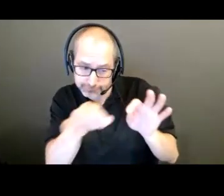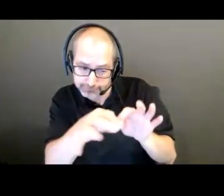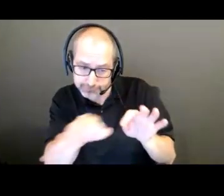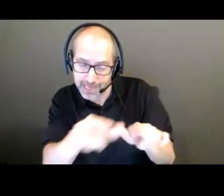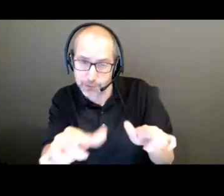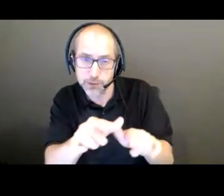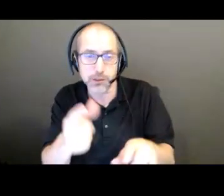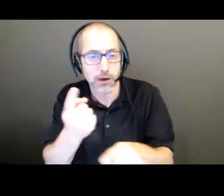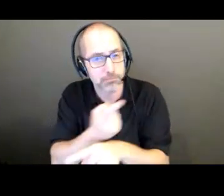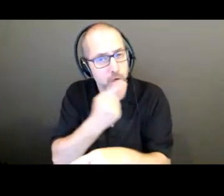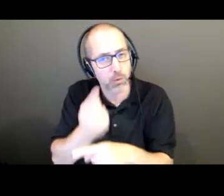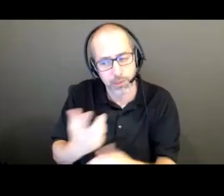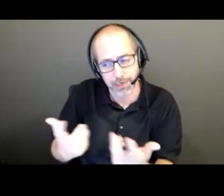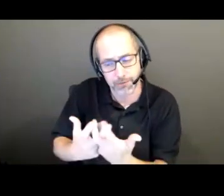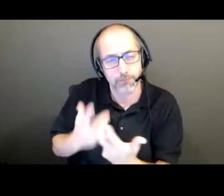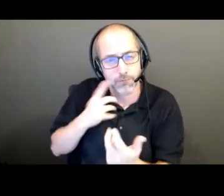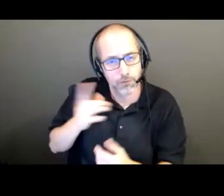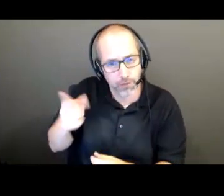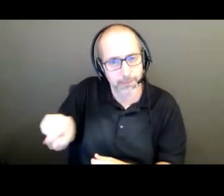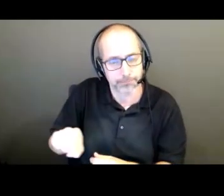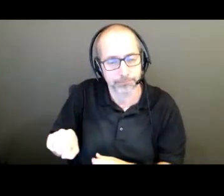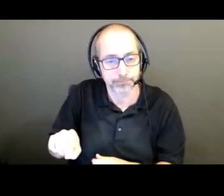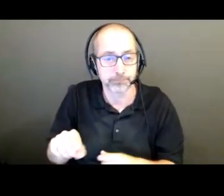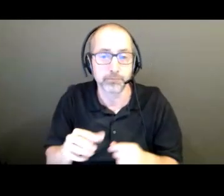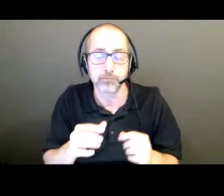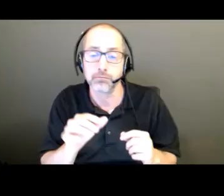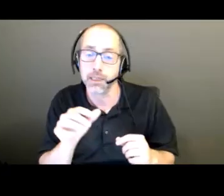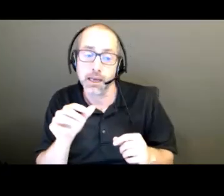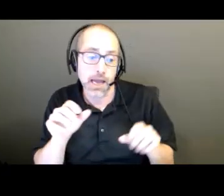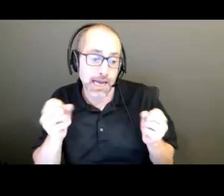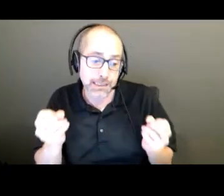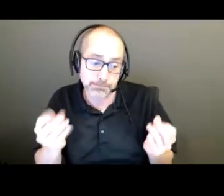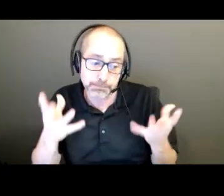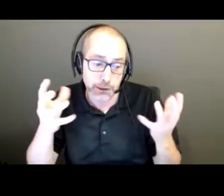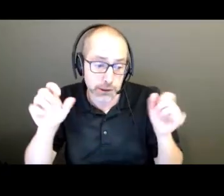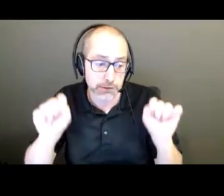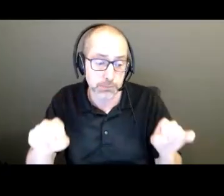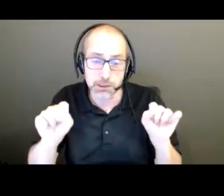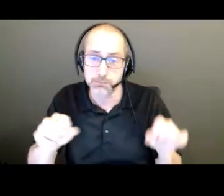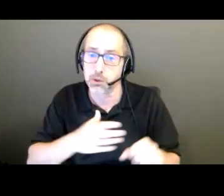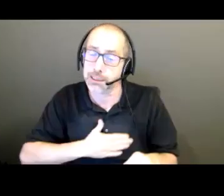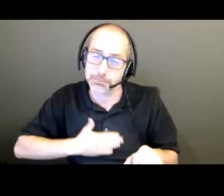Then finally, as much as possible, please contact us as early as possible